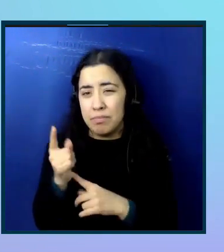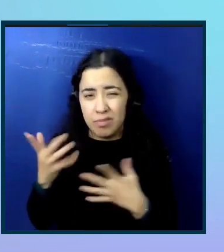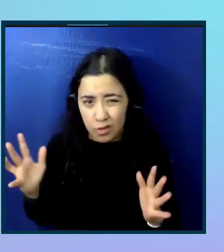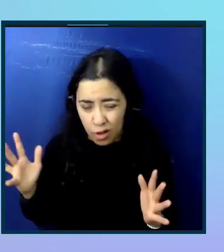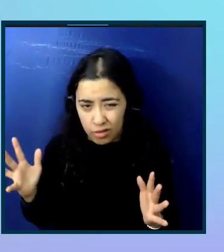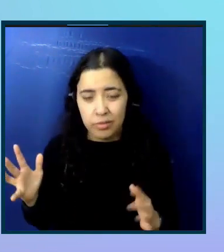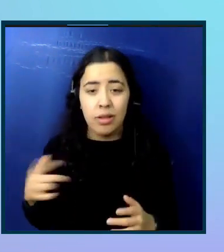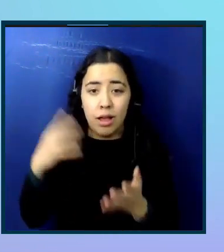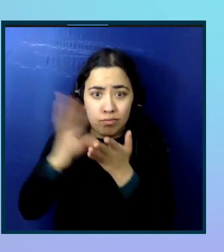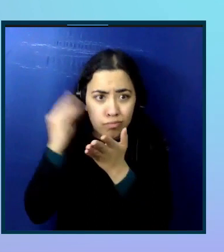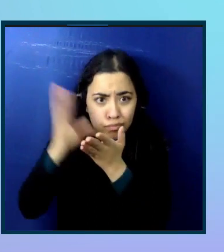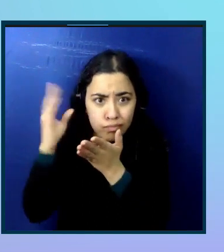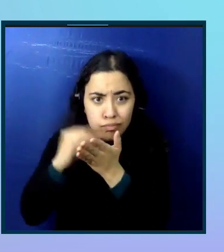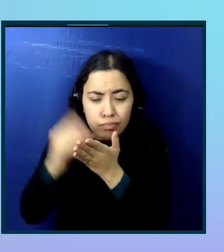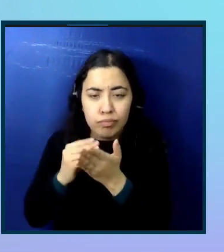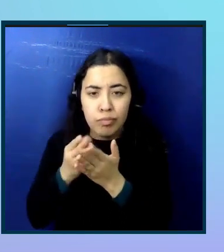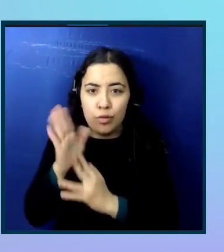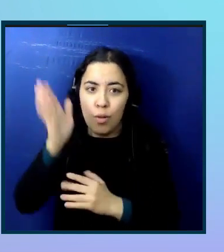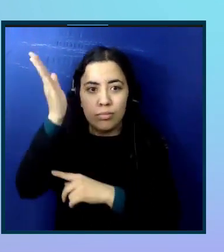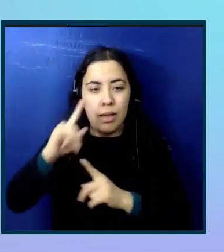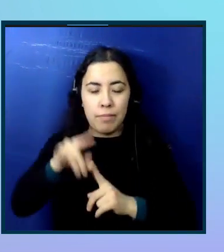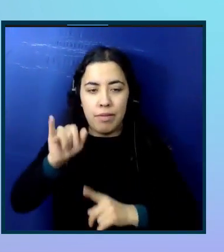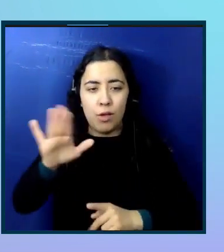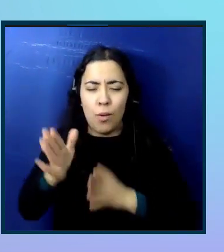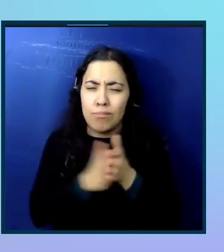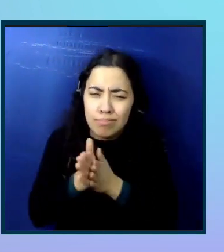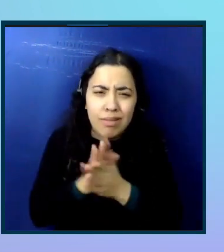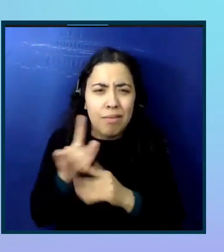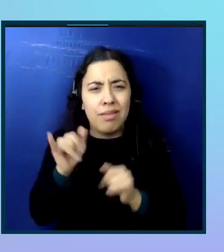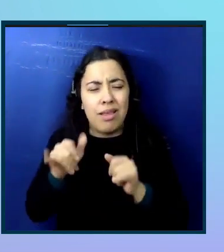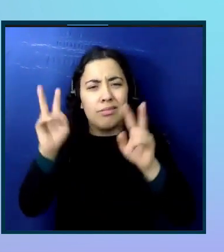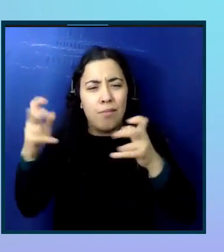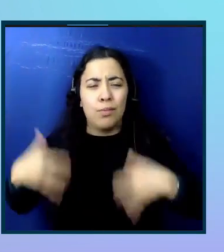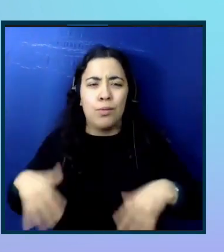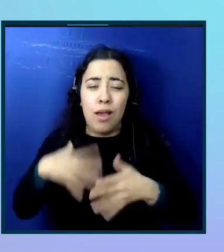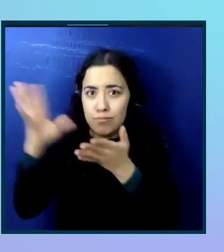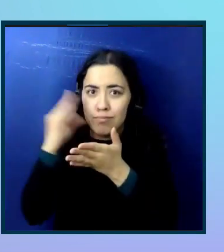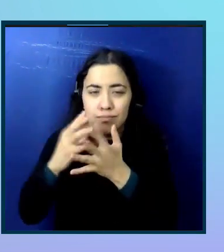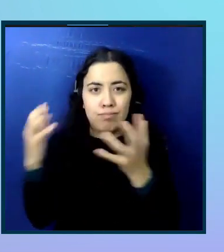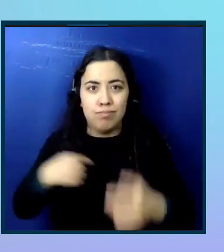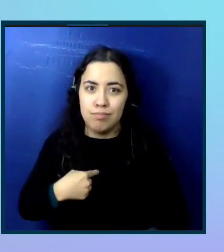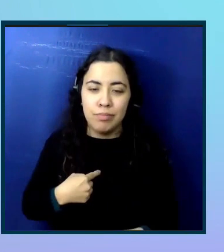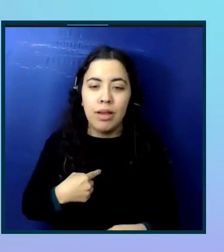just by listening to you talk about, and your passion about this topic. Besides going to take a class with you